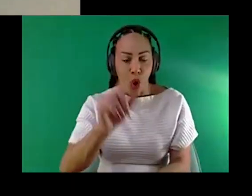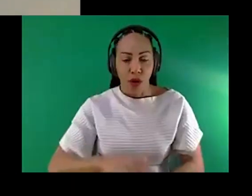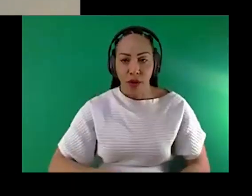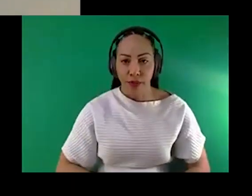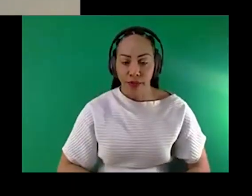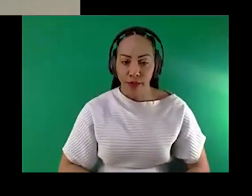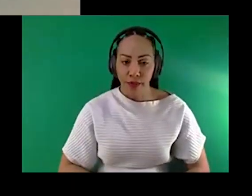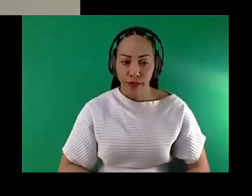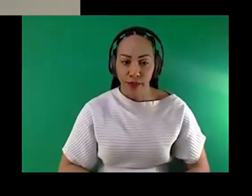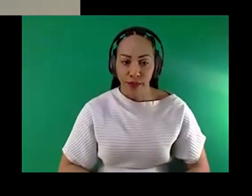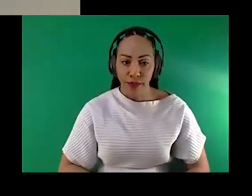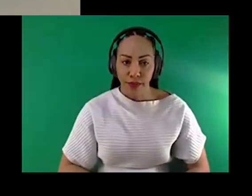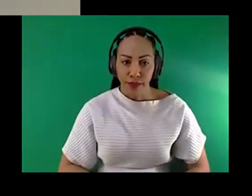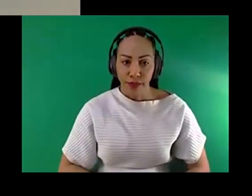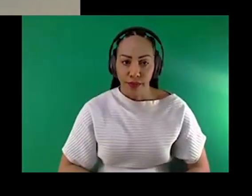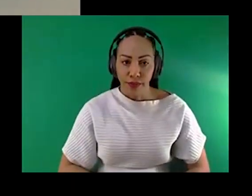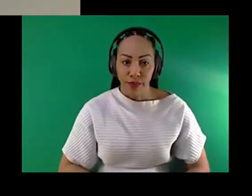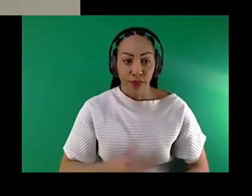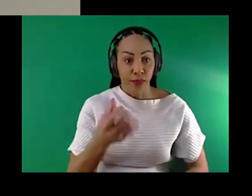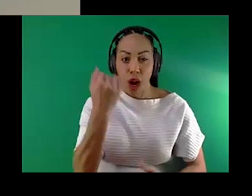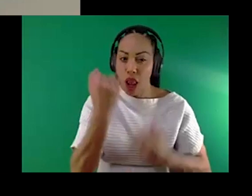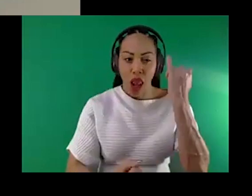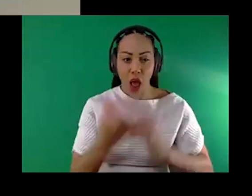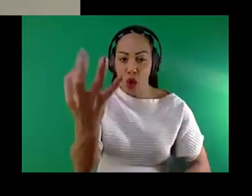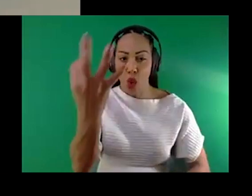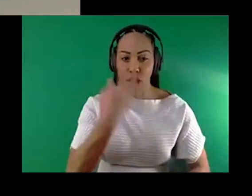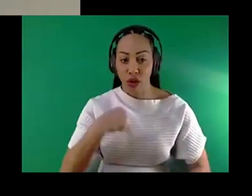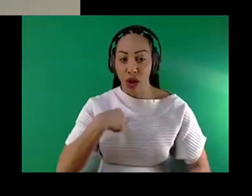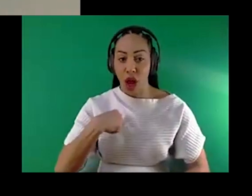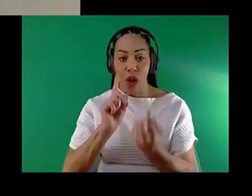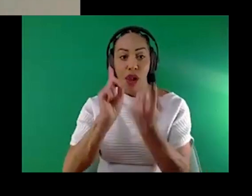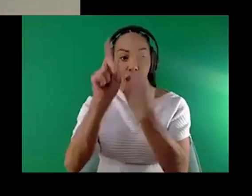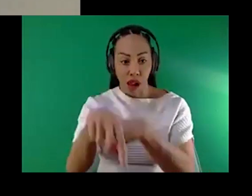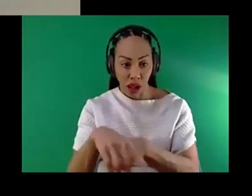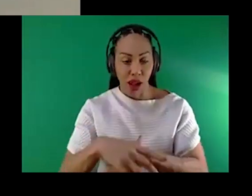one final question and then invite anyone who hasn't had a chance to ask their question to uh